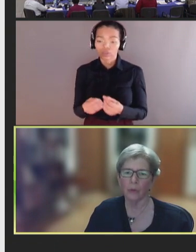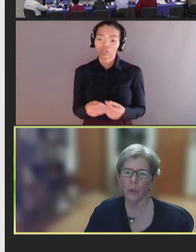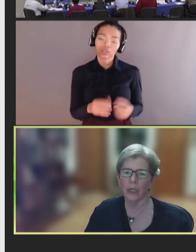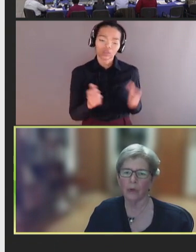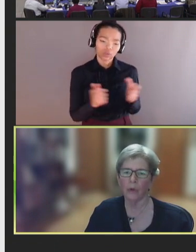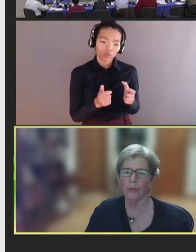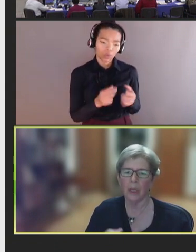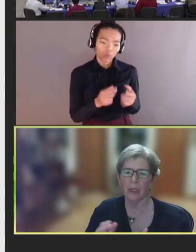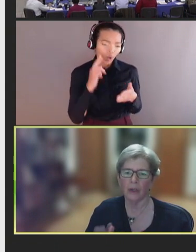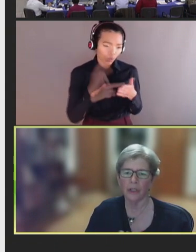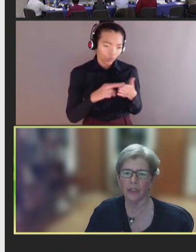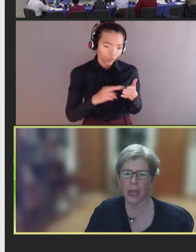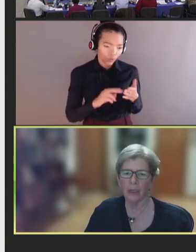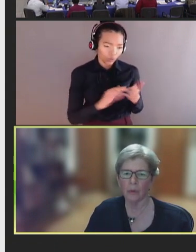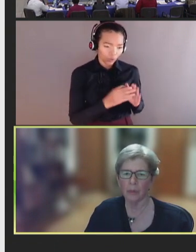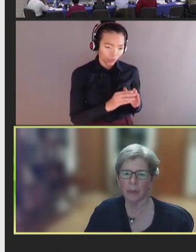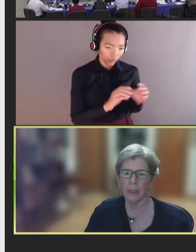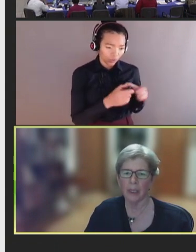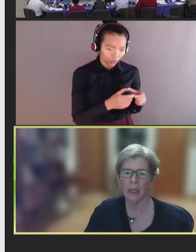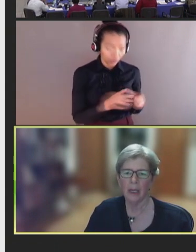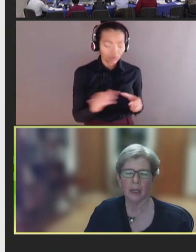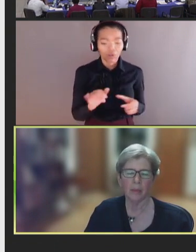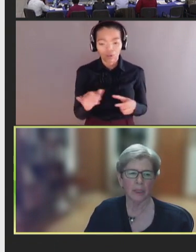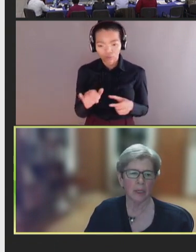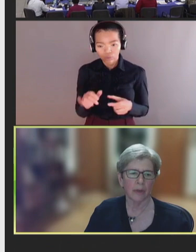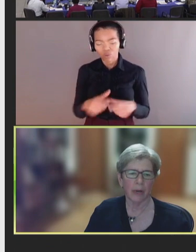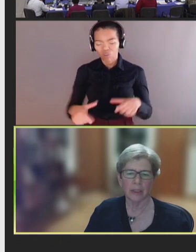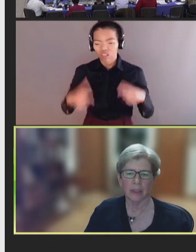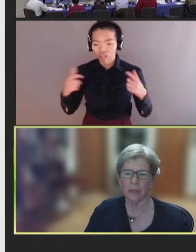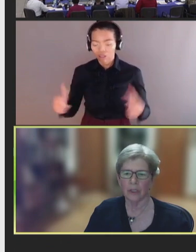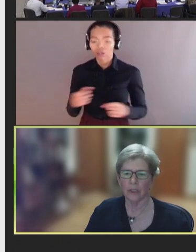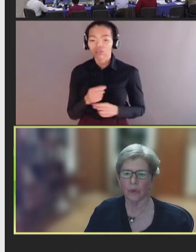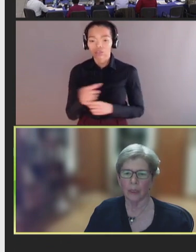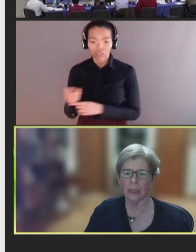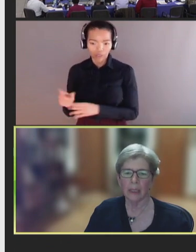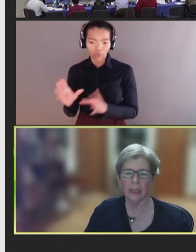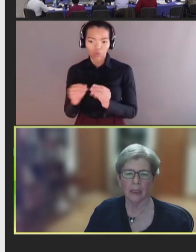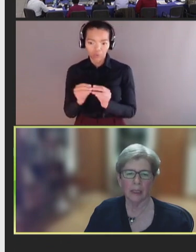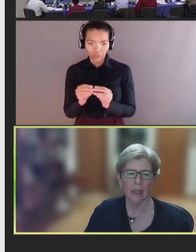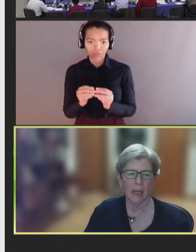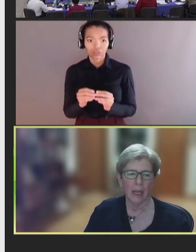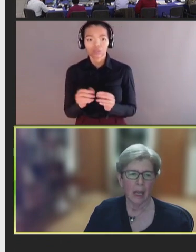working groups and a large annual meeting, amongst other activities, is really key.